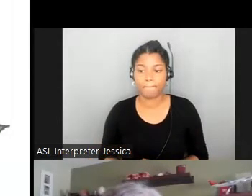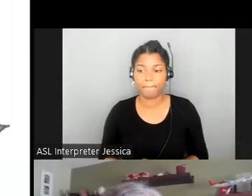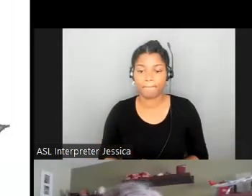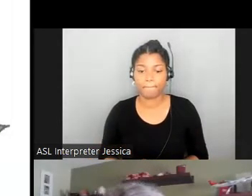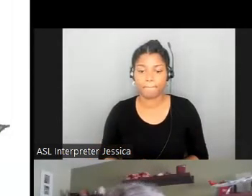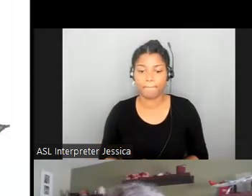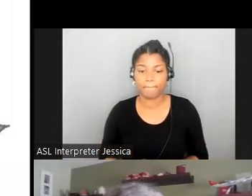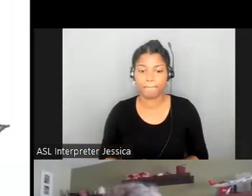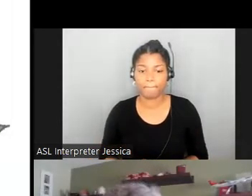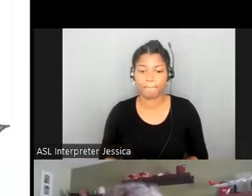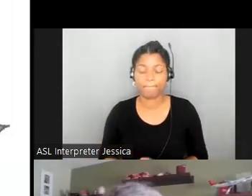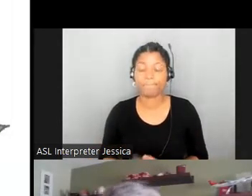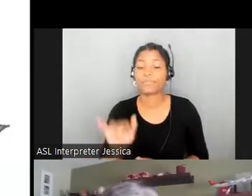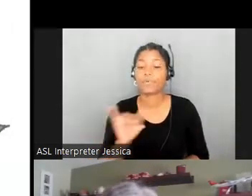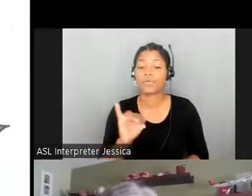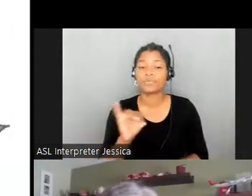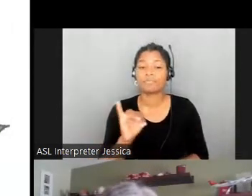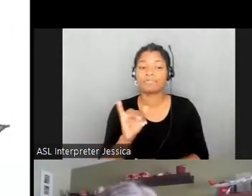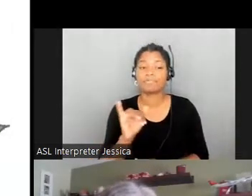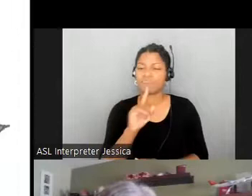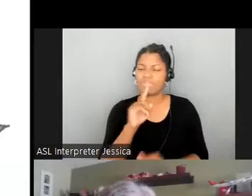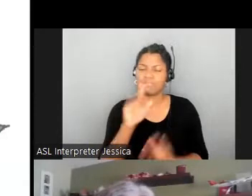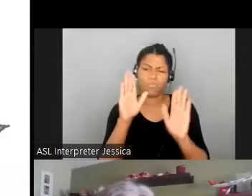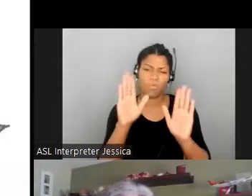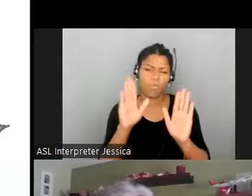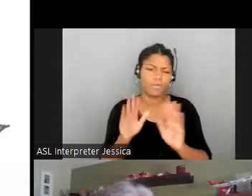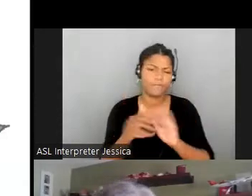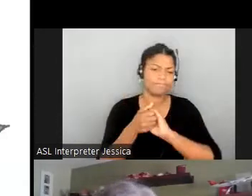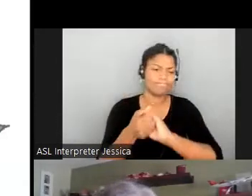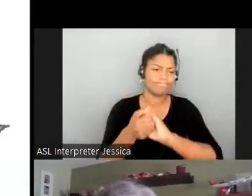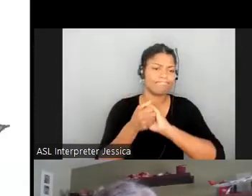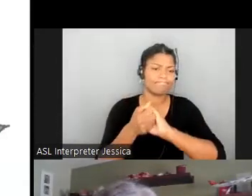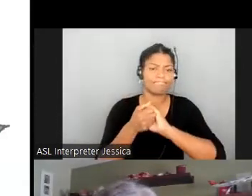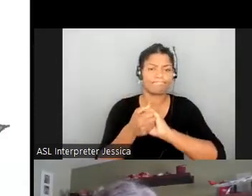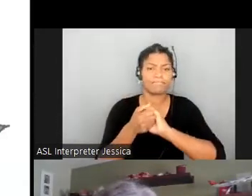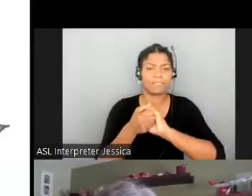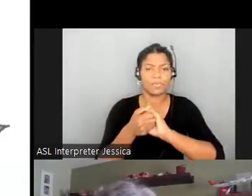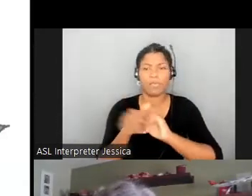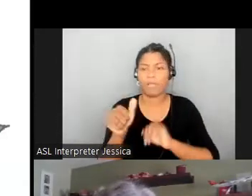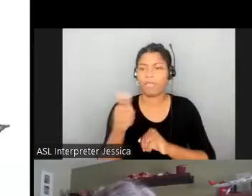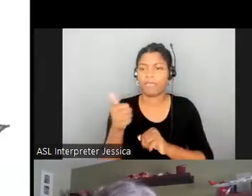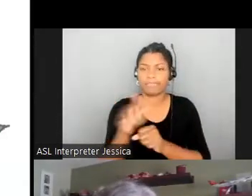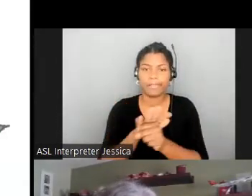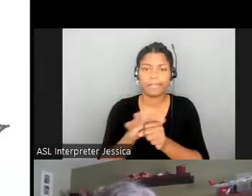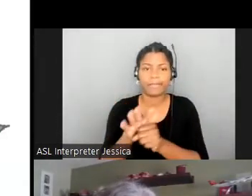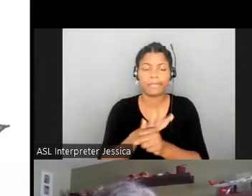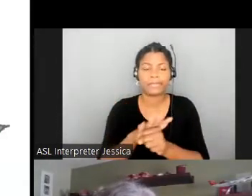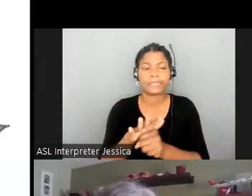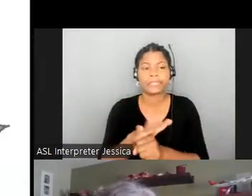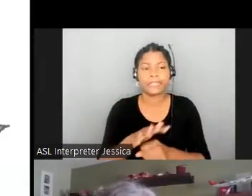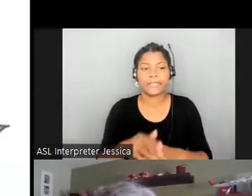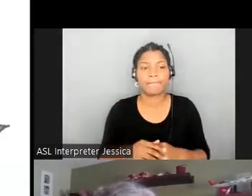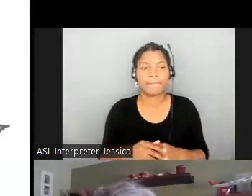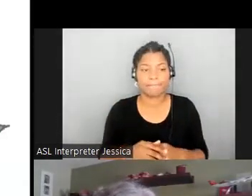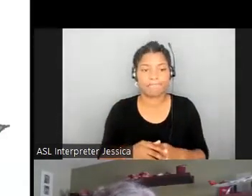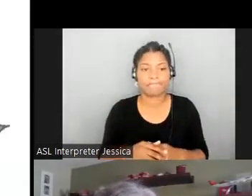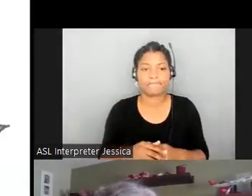And I just wanted to point out the great partnership we have with our Area Agencies on Aging across the states.